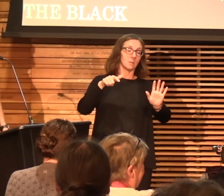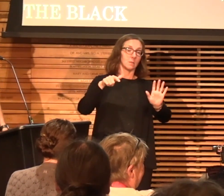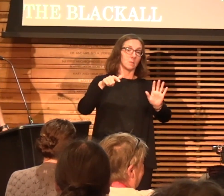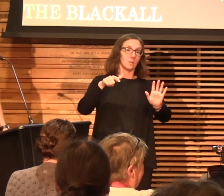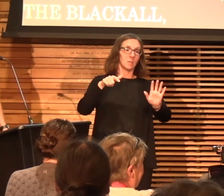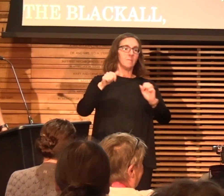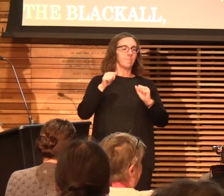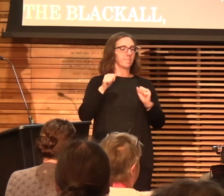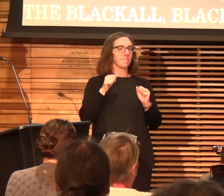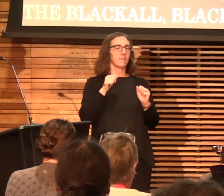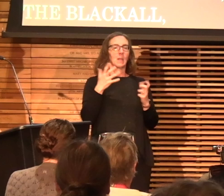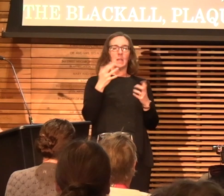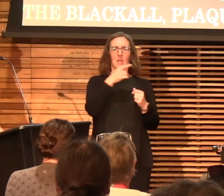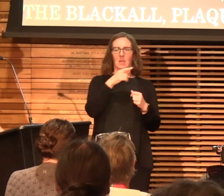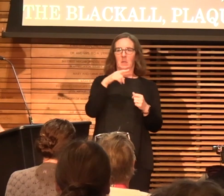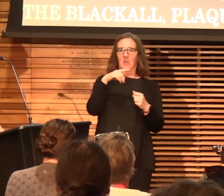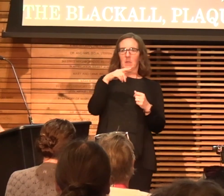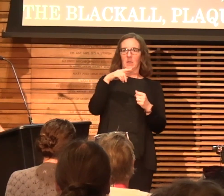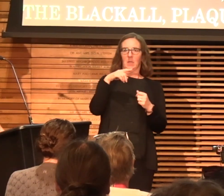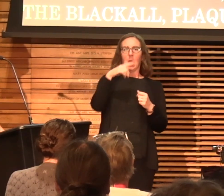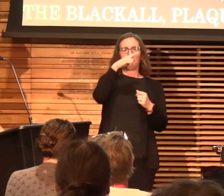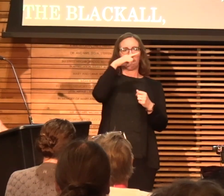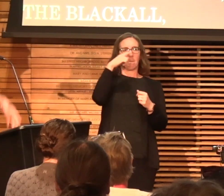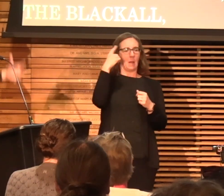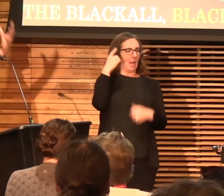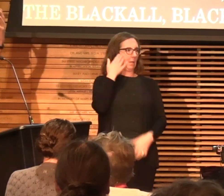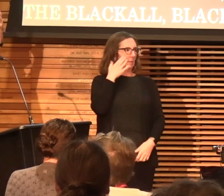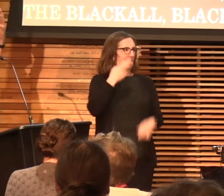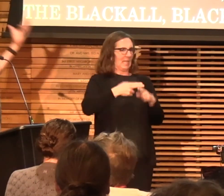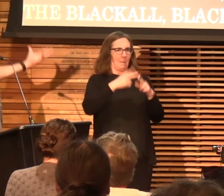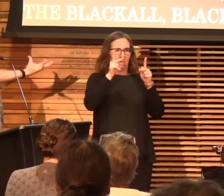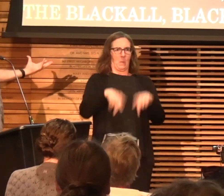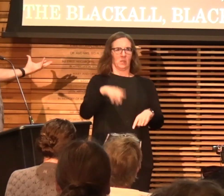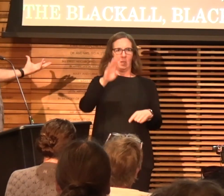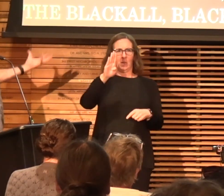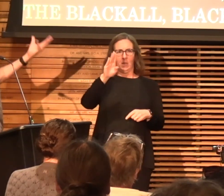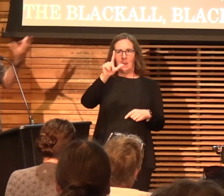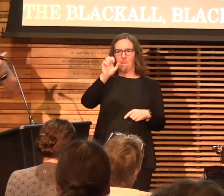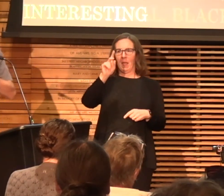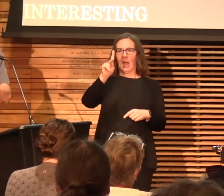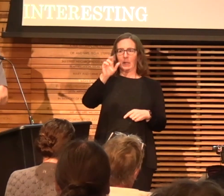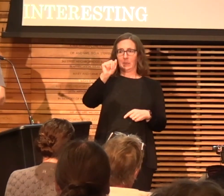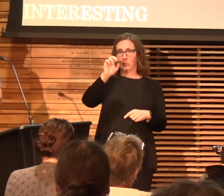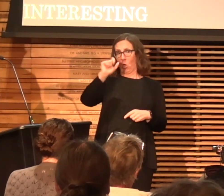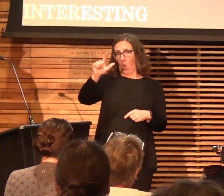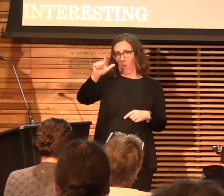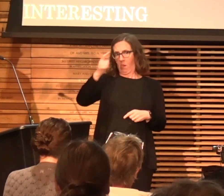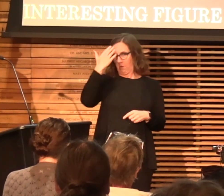Blaxall's sort of an interesting figure. He works for the blind community, works for the deaf community.